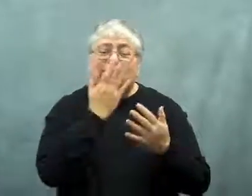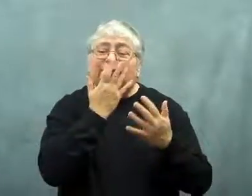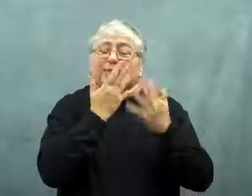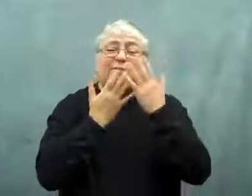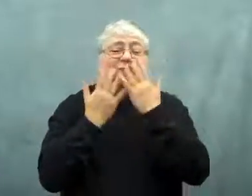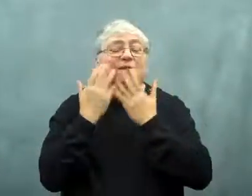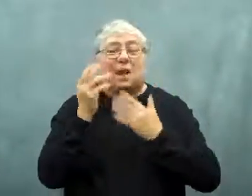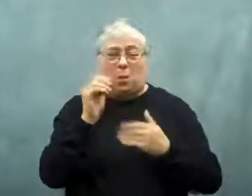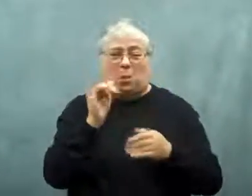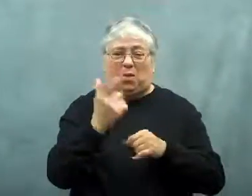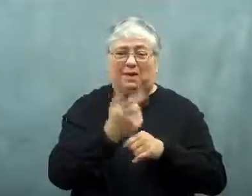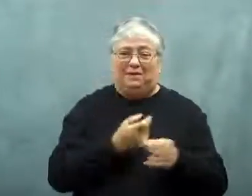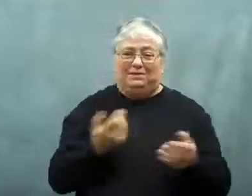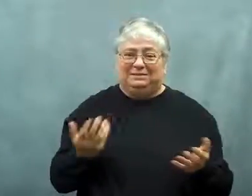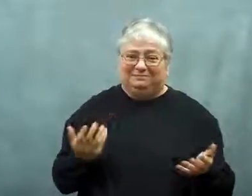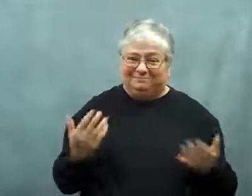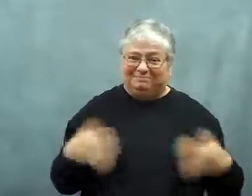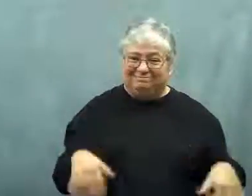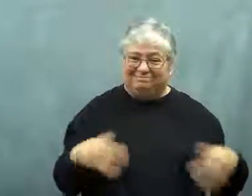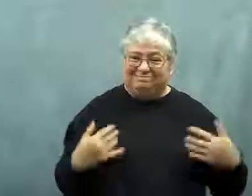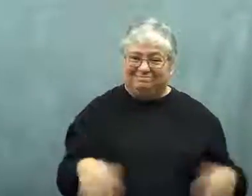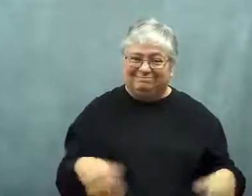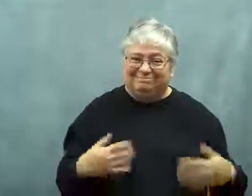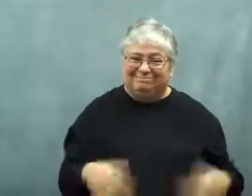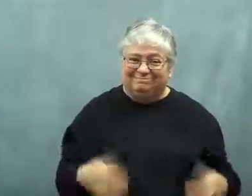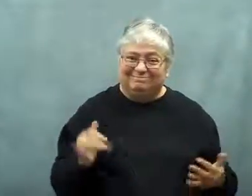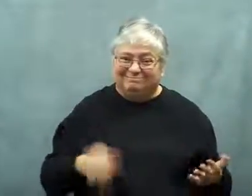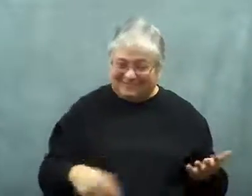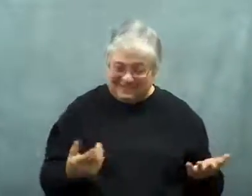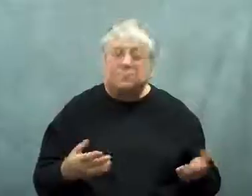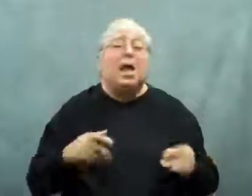So now you've got oil all over your face.